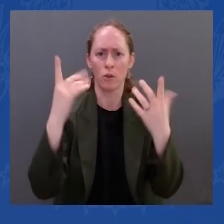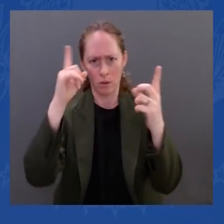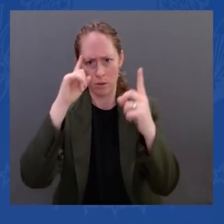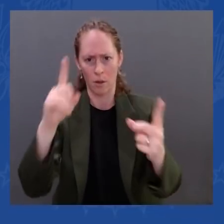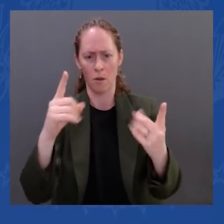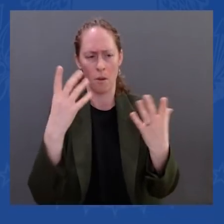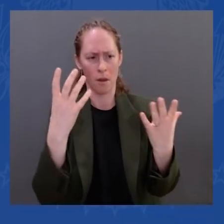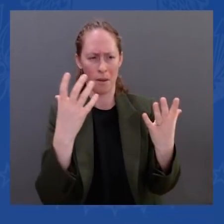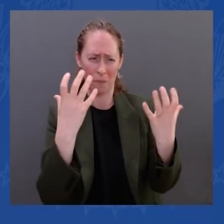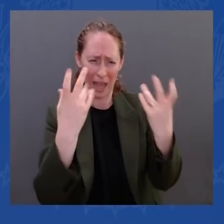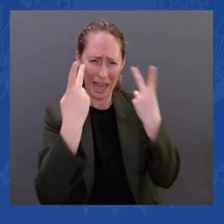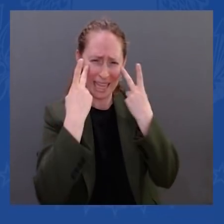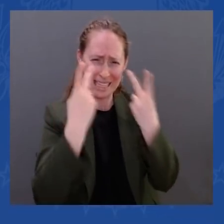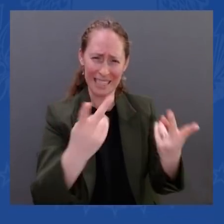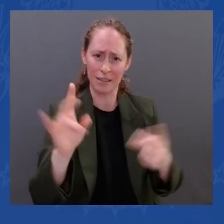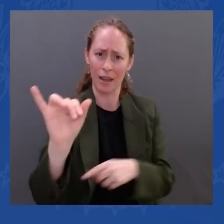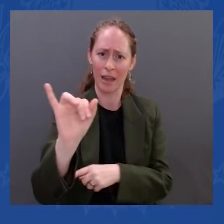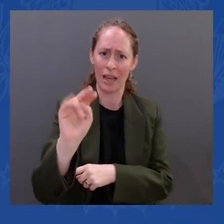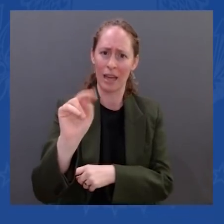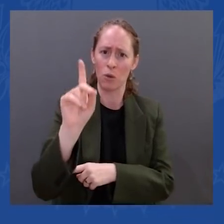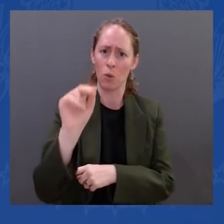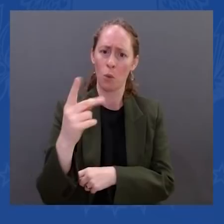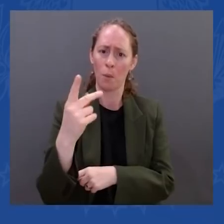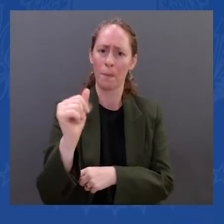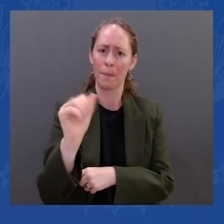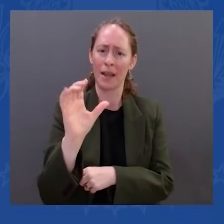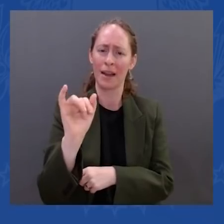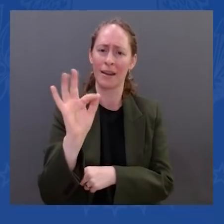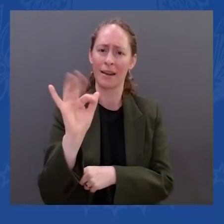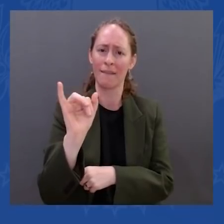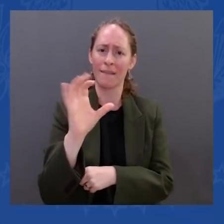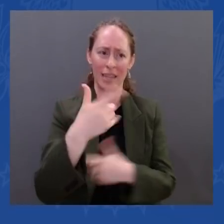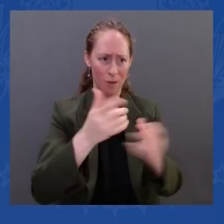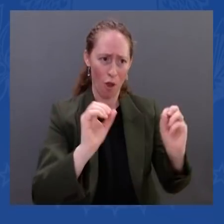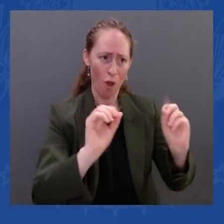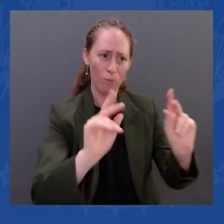Through our comprehensive and reliance -- excuse me -- and Resilience Partnership,